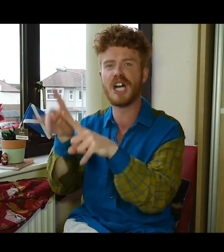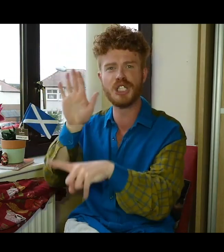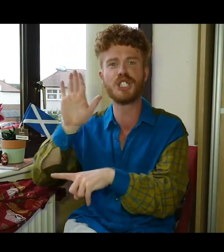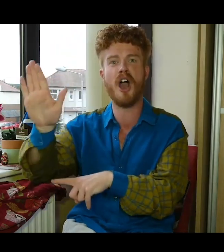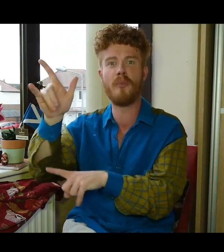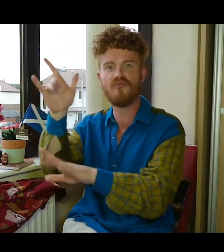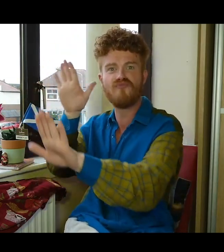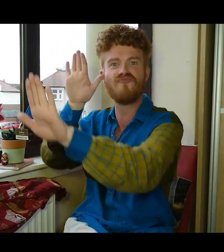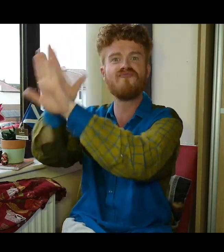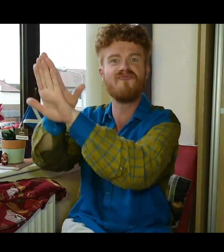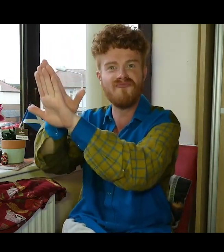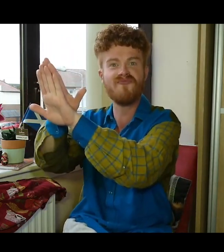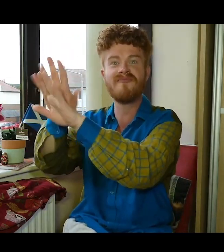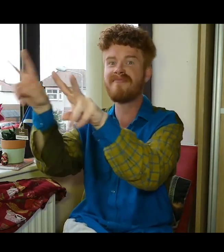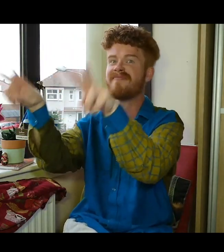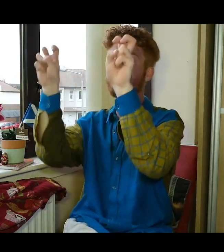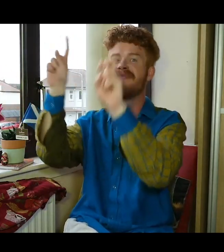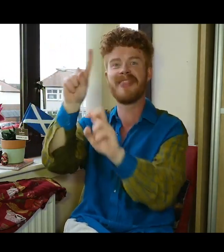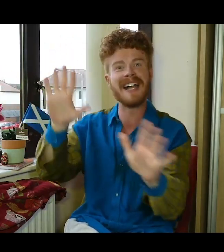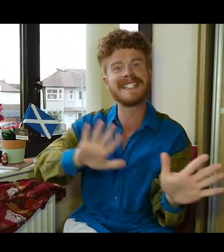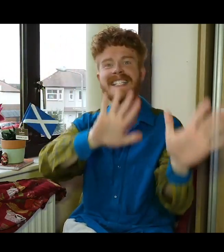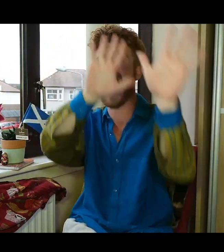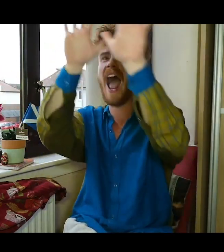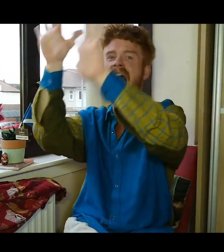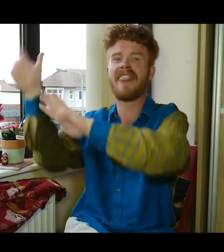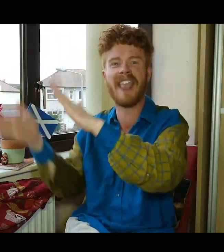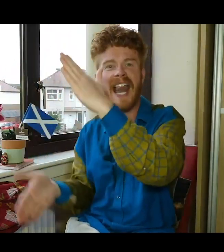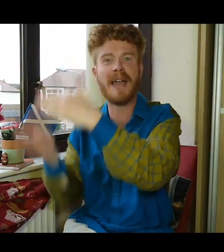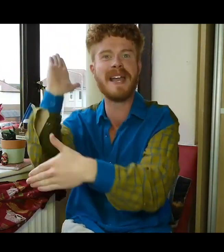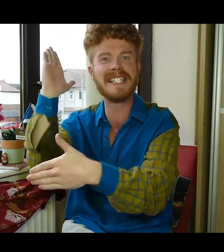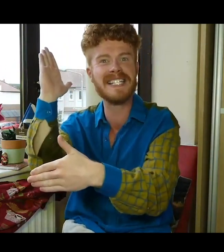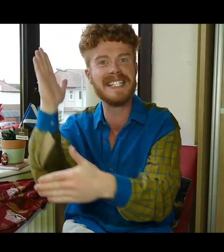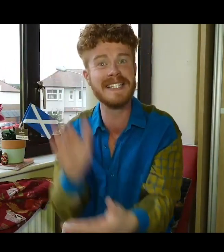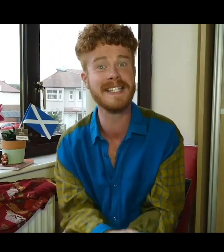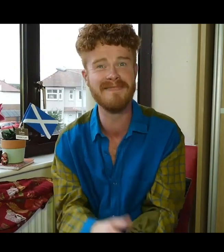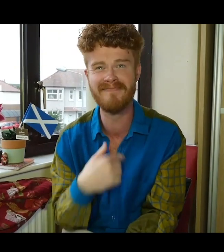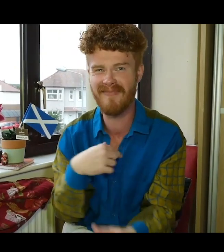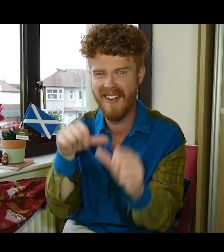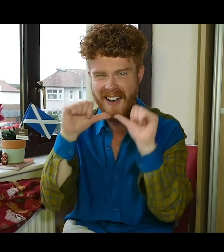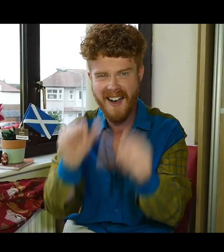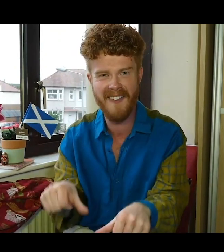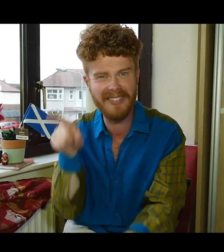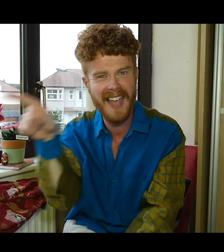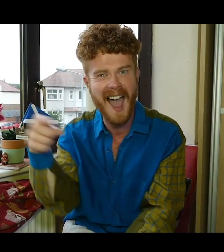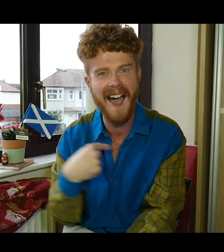Where they put pictures of clouds and wrote this: "The sky's the limit" I really like that.